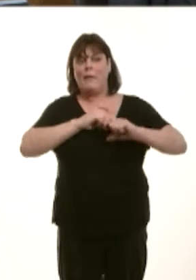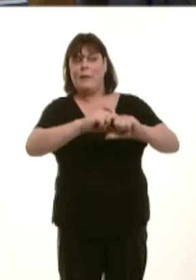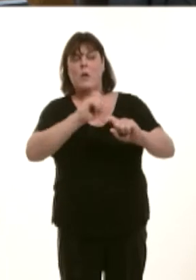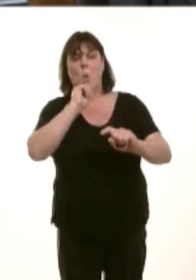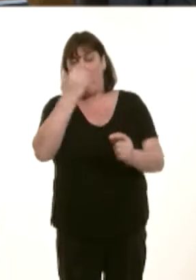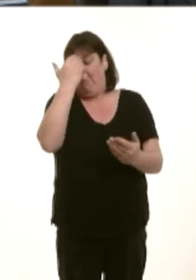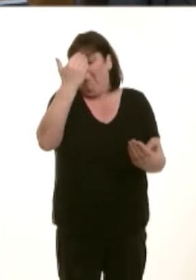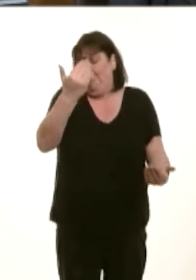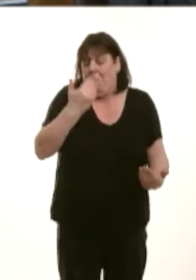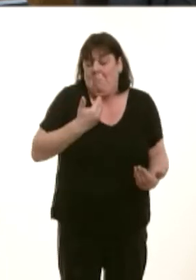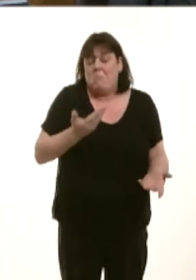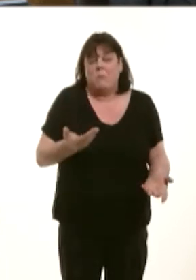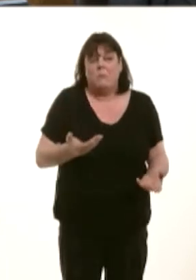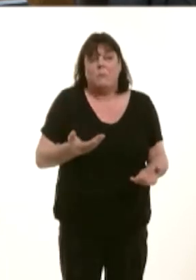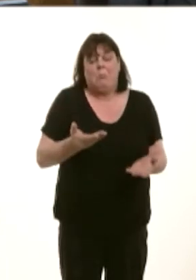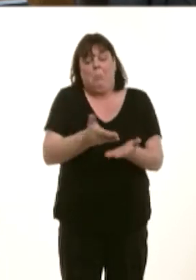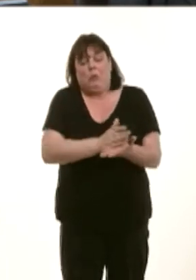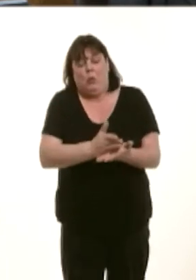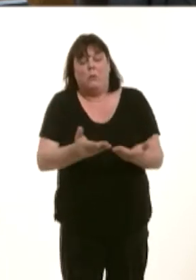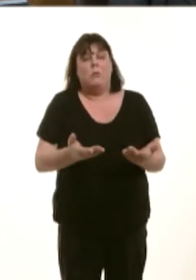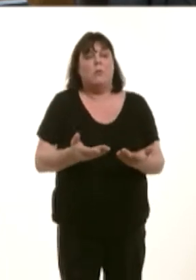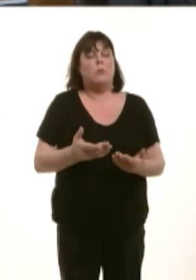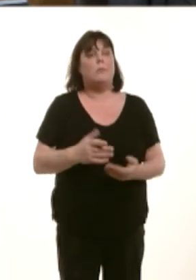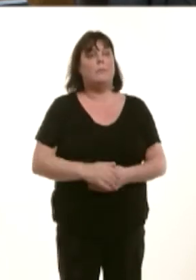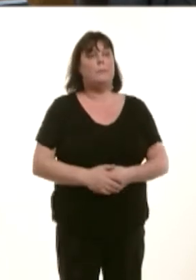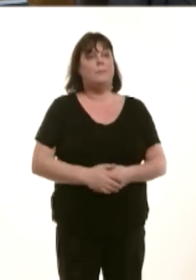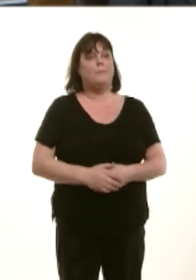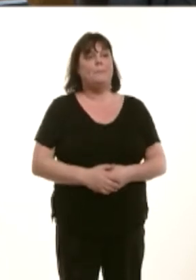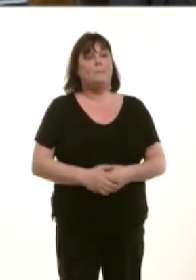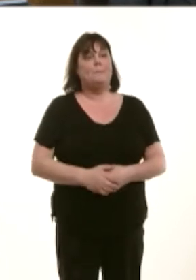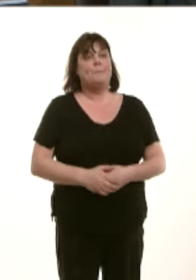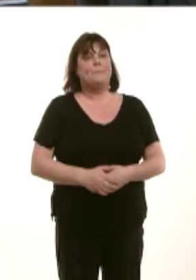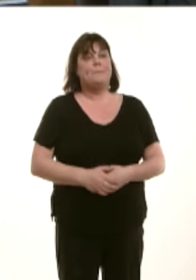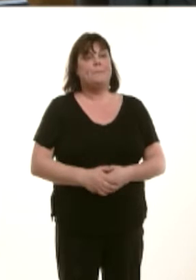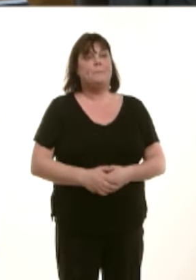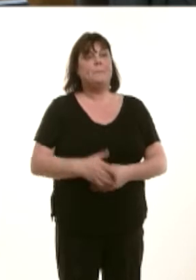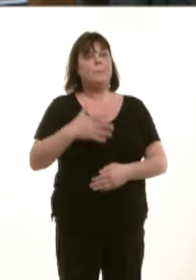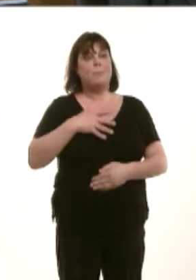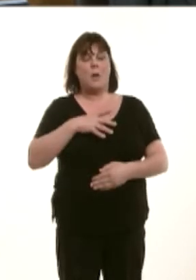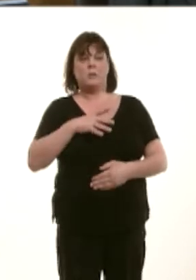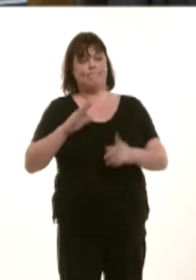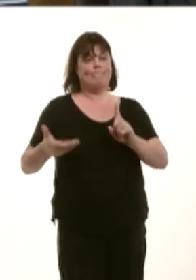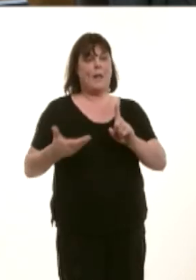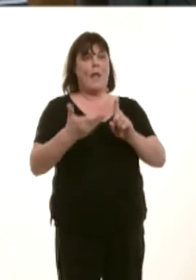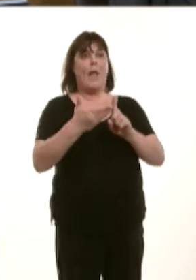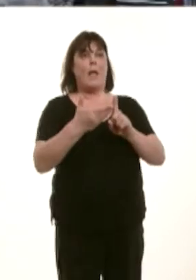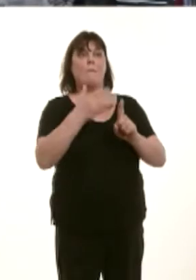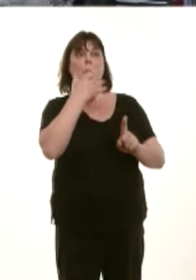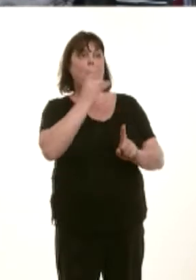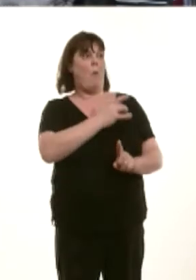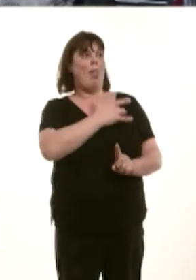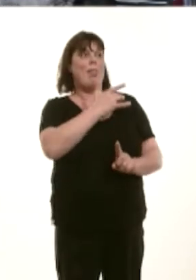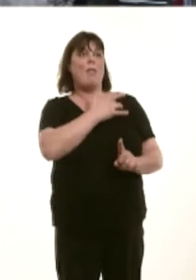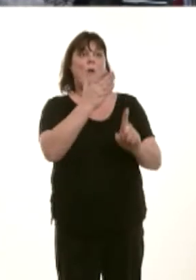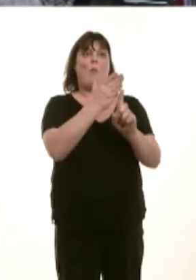It is very important to secure a better signal for the people of Carmarthenshire and rural